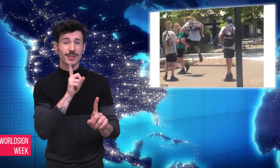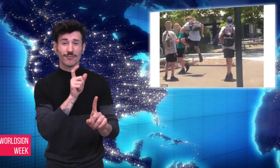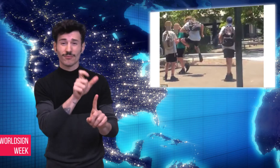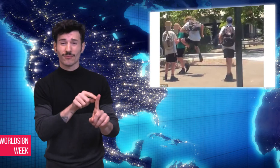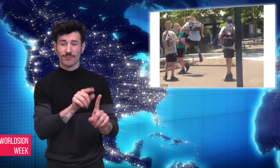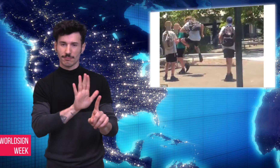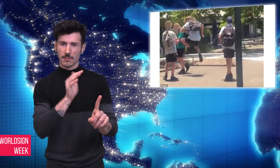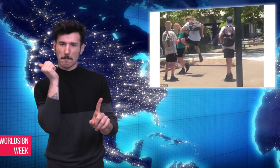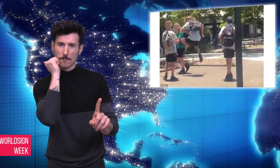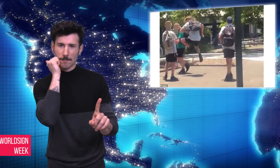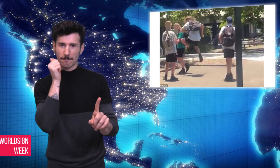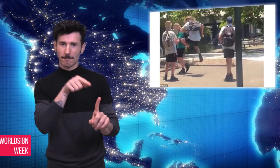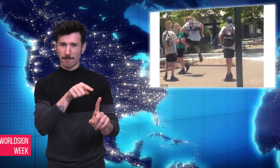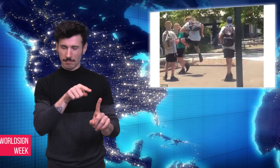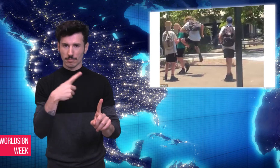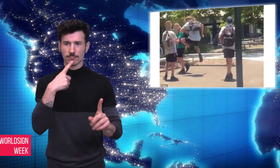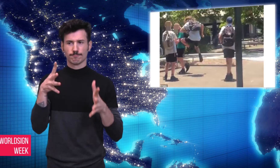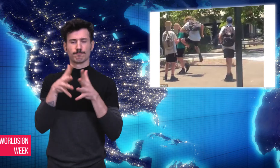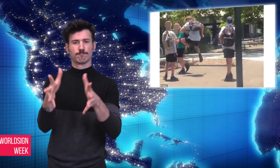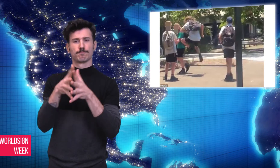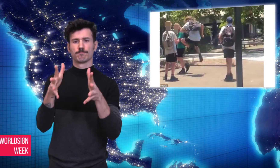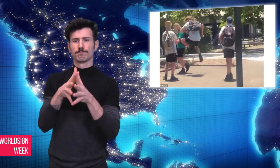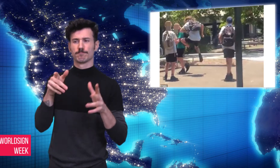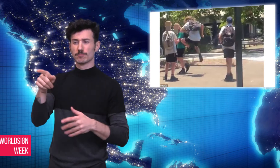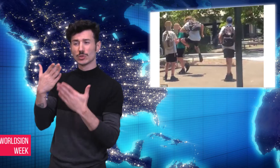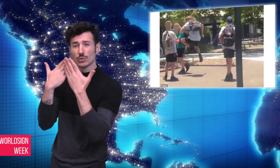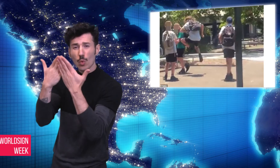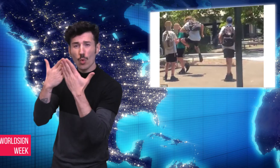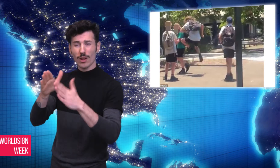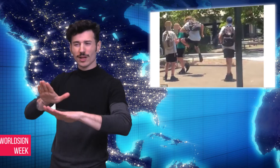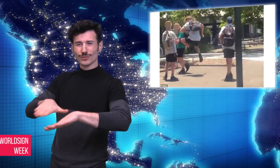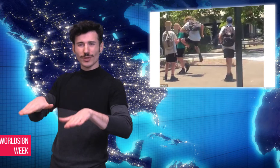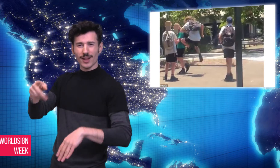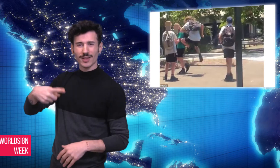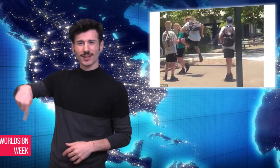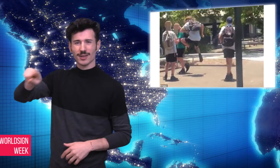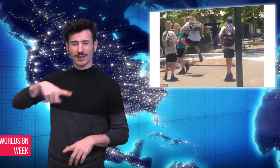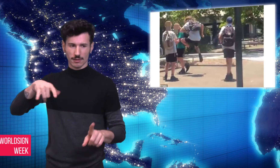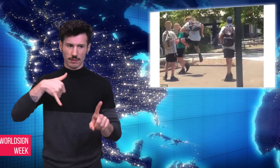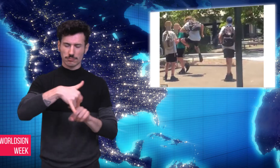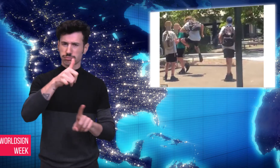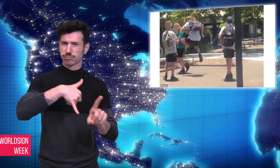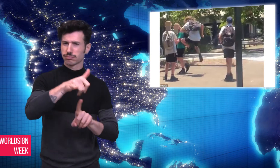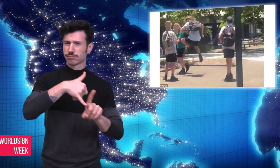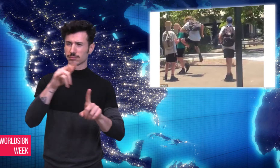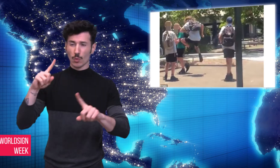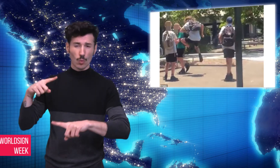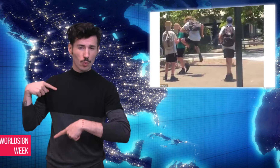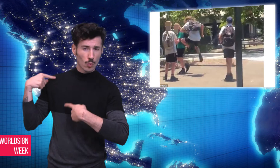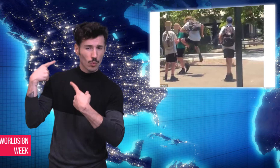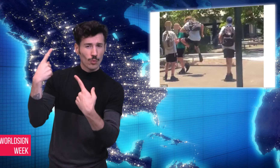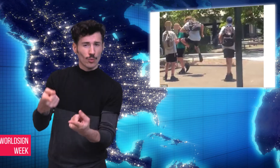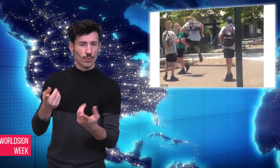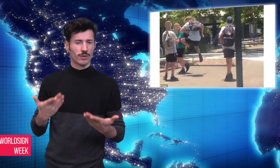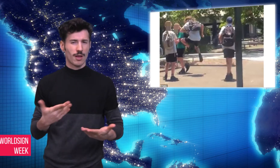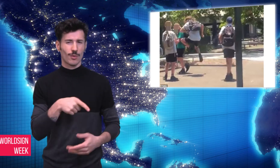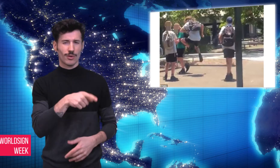His mother claimed that school children were bullying her son for a long time and causing